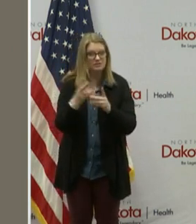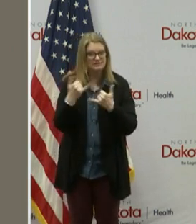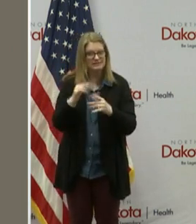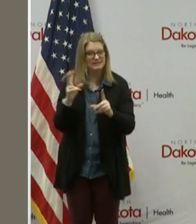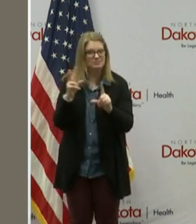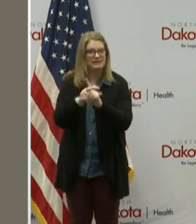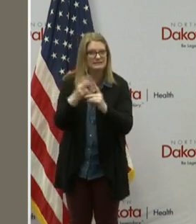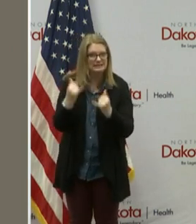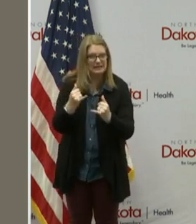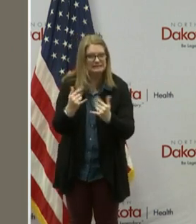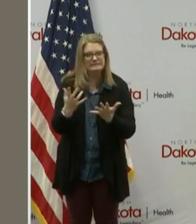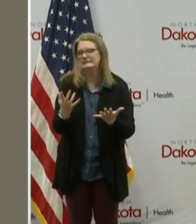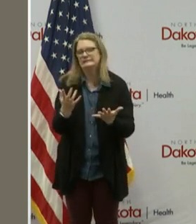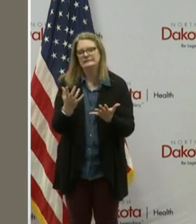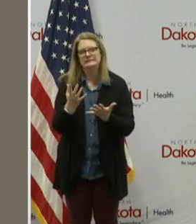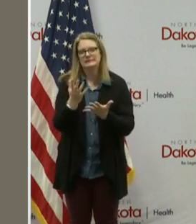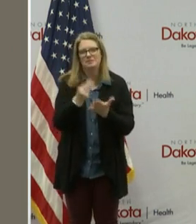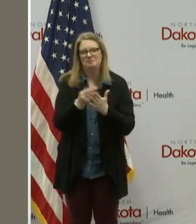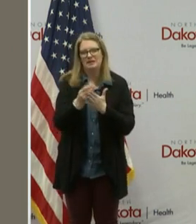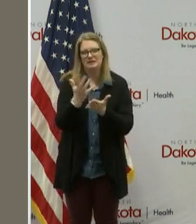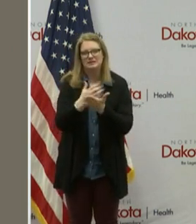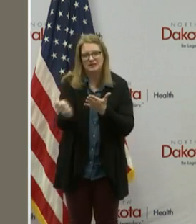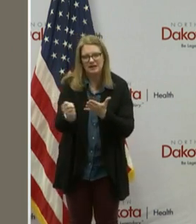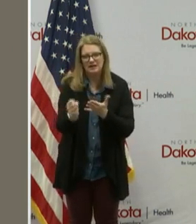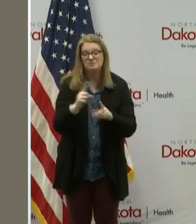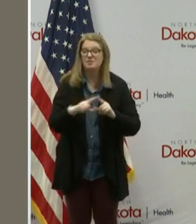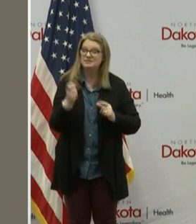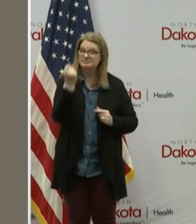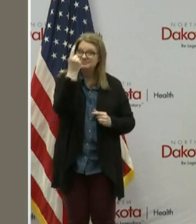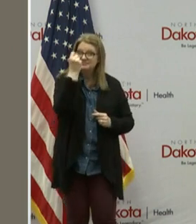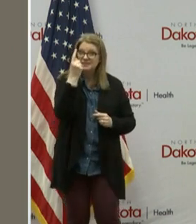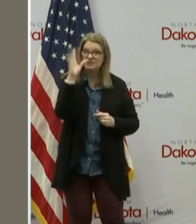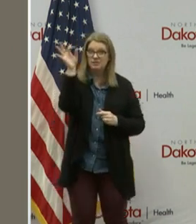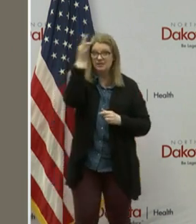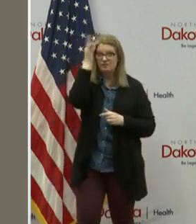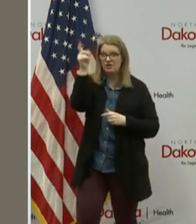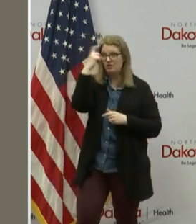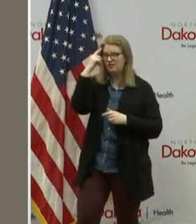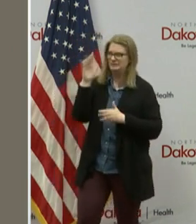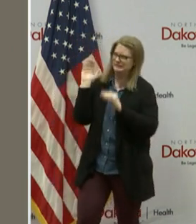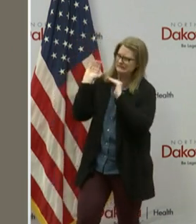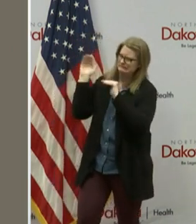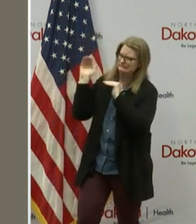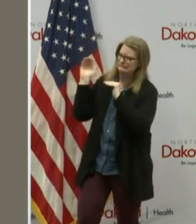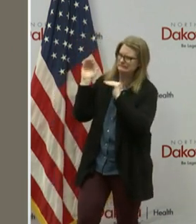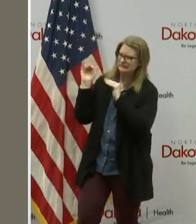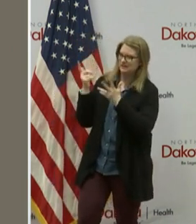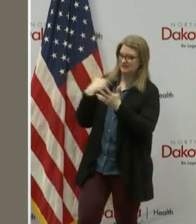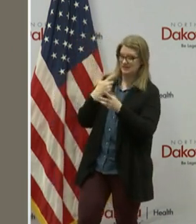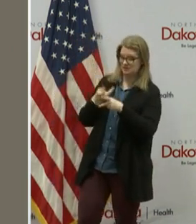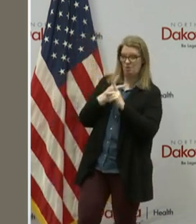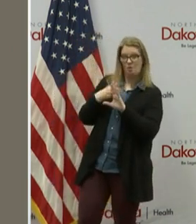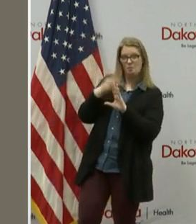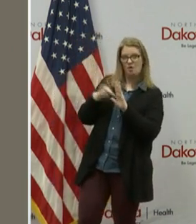SMALL BUSINESSES WHO GOT THE APPLICATIONS IN EARLY. WE KNOW OTHERS WHO GOT THEIR APPLICATIONS WHO CAME UP SHORT,